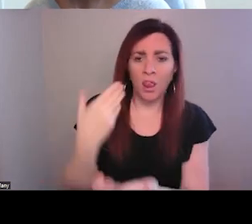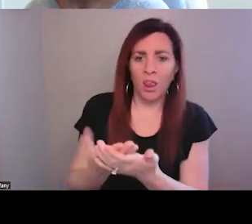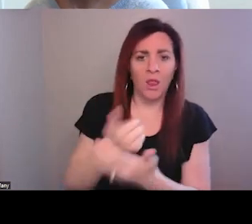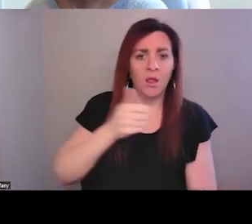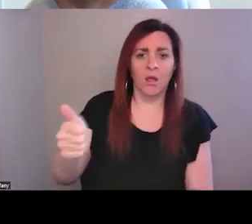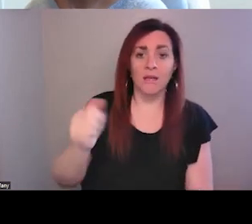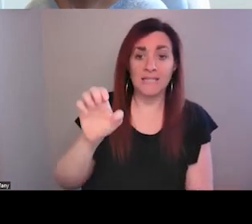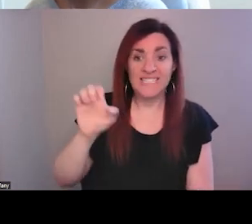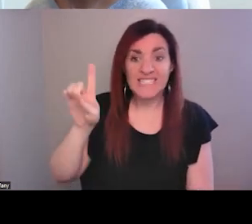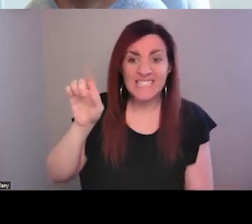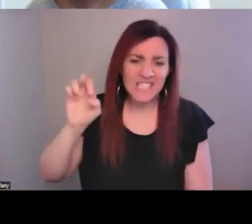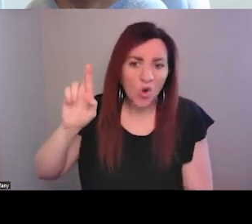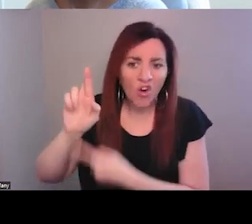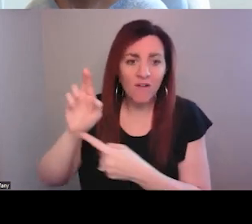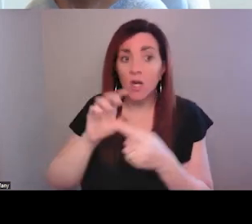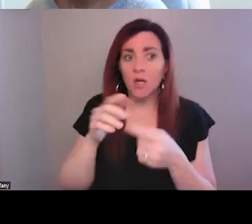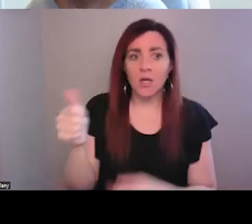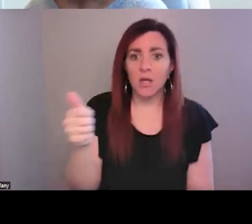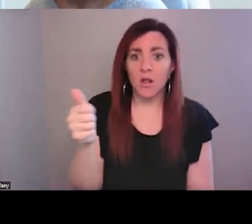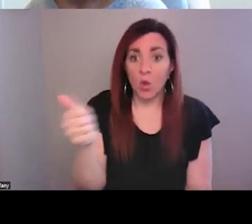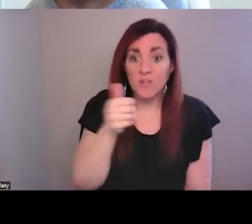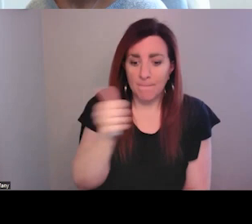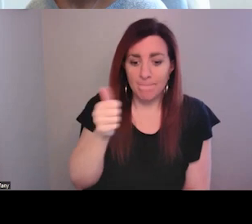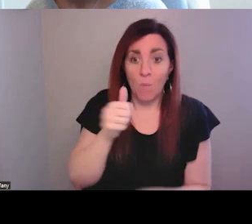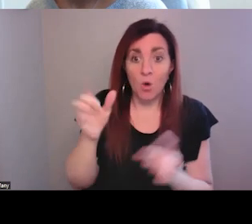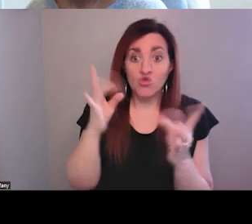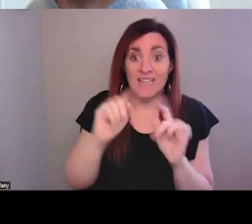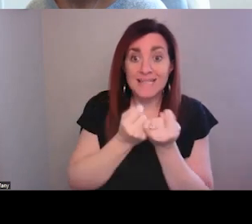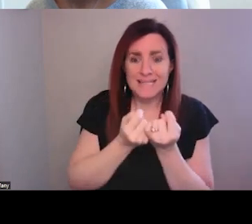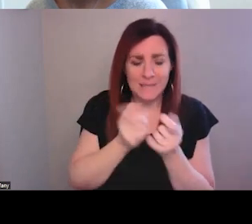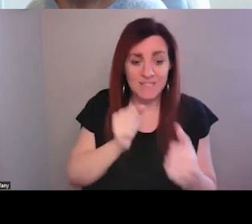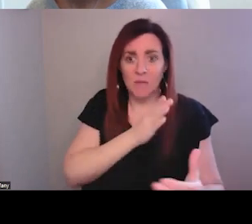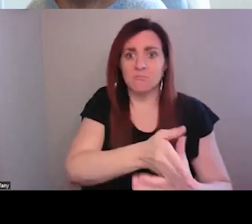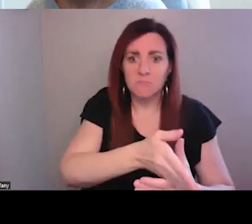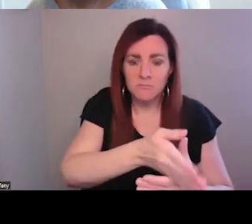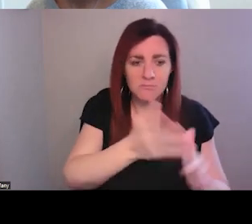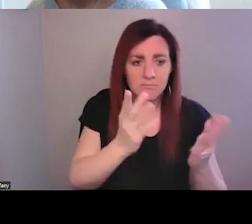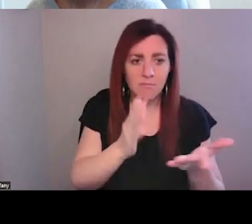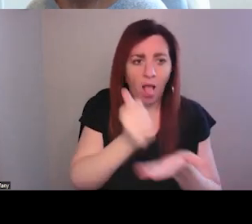THOSE MOBILE TEAMS TO INTERVENE AND WORK TO STABILIZE INDIVIDUALS